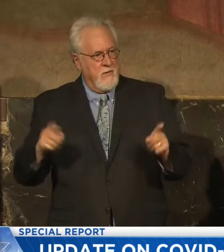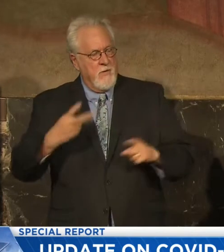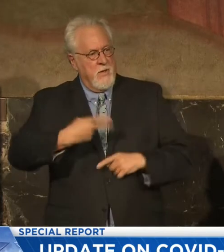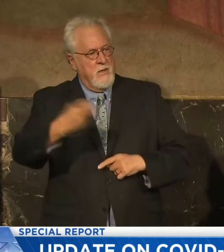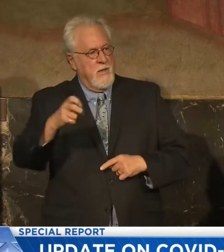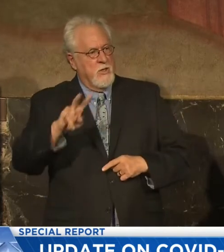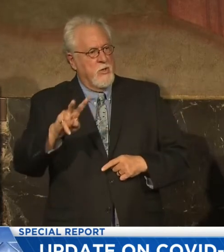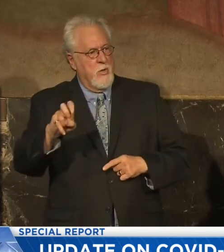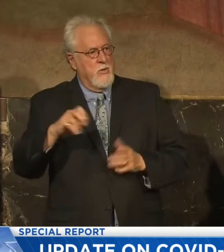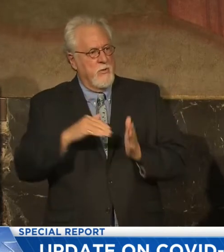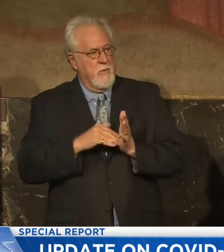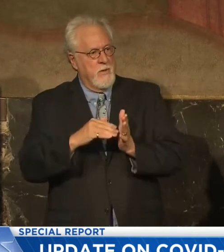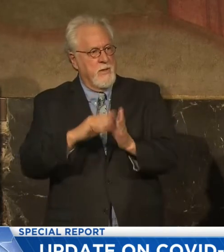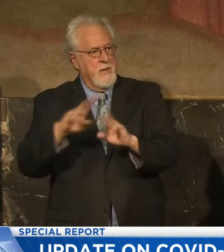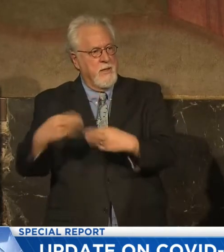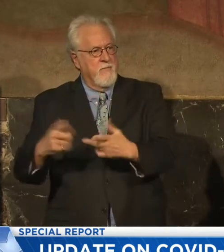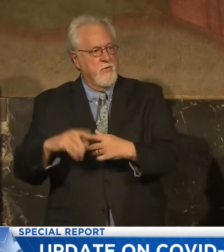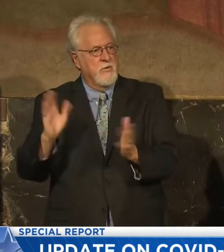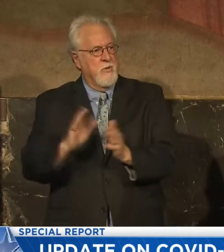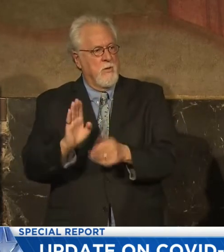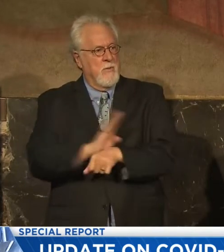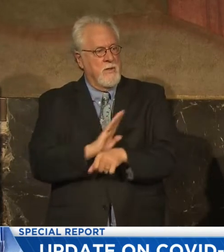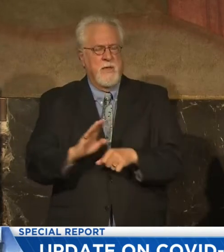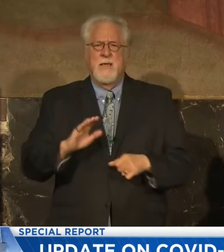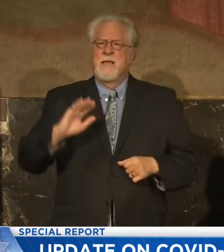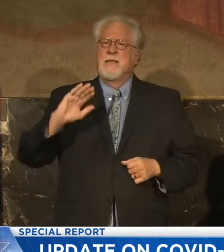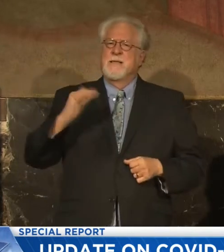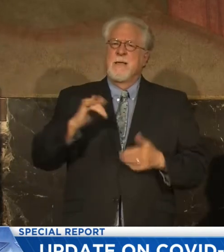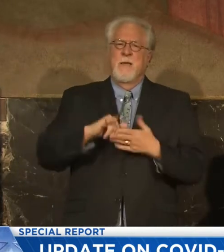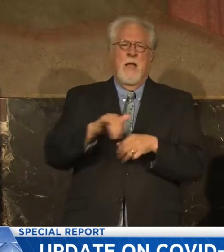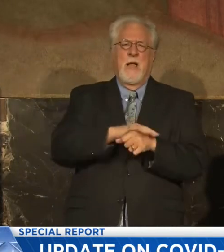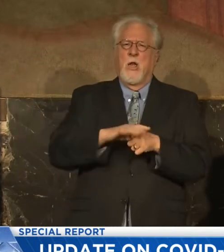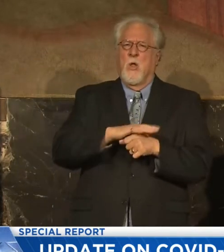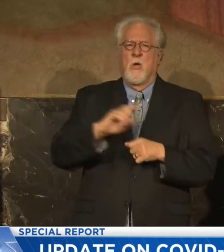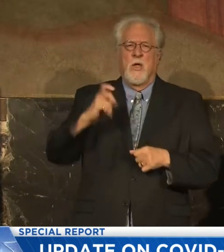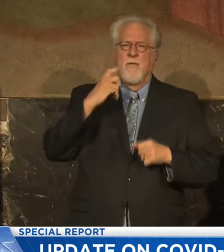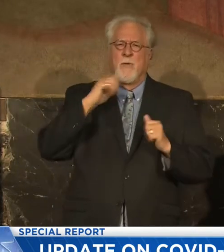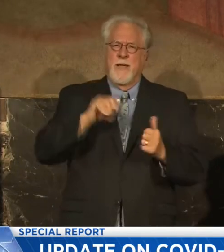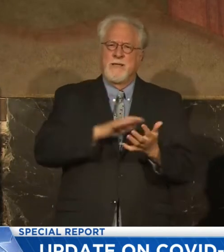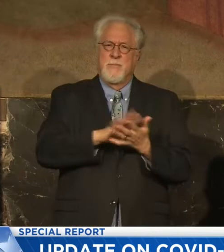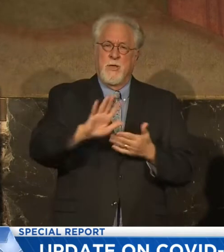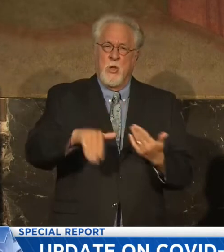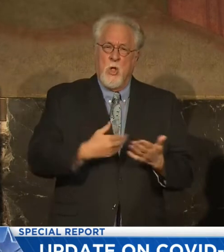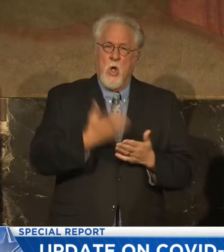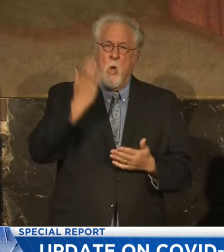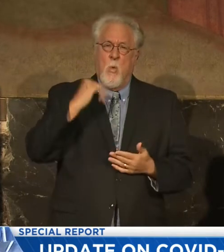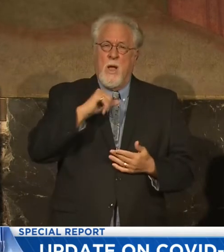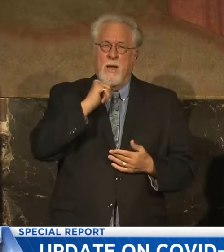GOVERNOR, THEY SAID A FEW TIMES THAT HE DOESN'T THINK LOCALS WILL BE ABLE TO TAP INTO ALL OF THAT $800 MILLION. THE LEGISLATURE WANTS TO DO SOMETHING DIFFERENT.